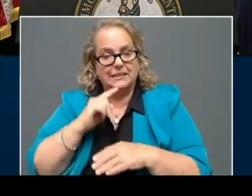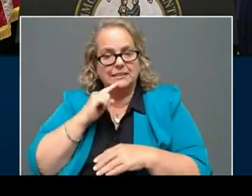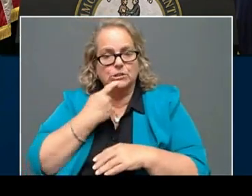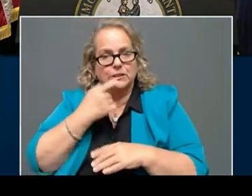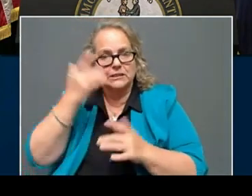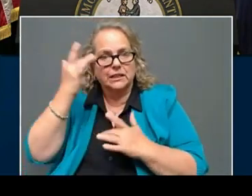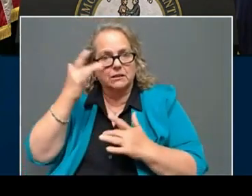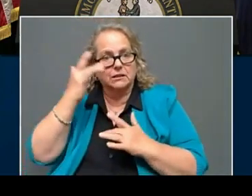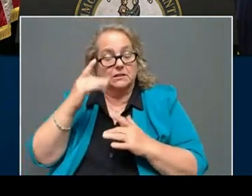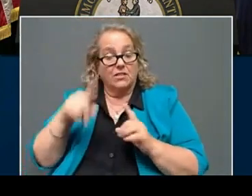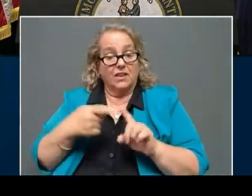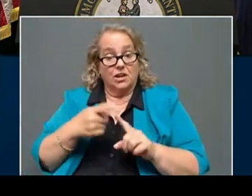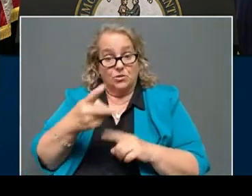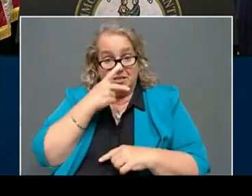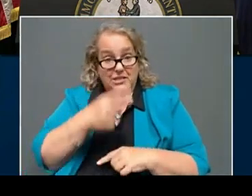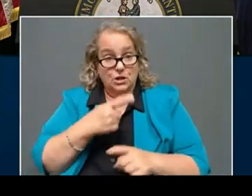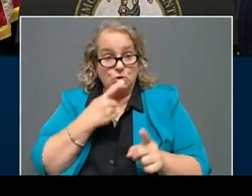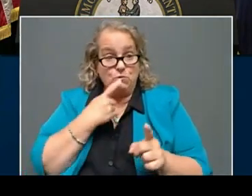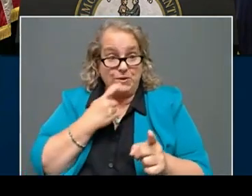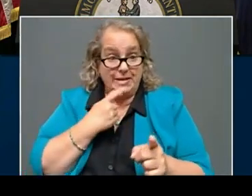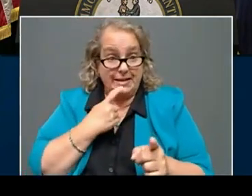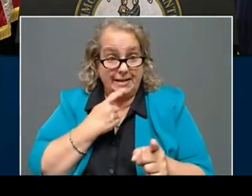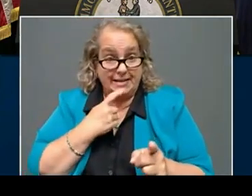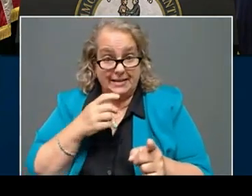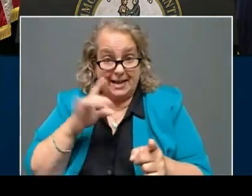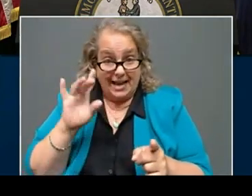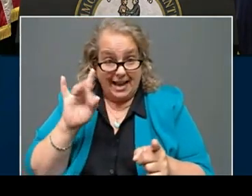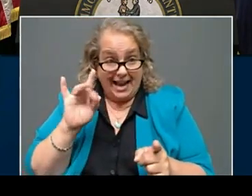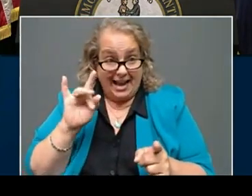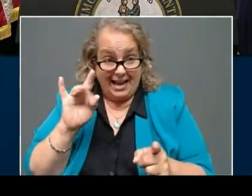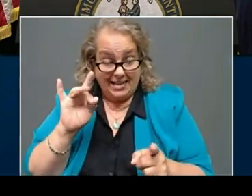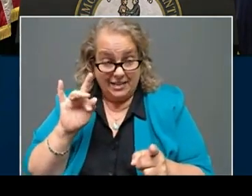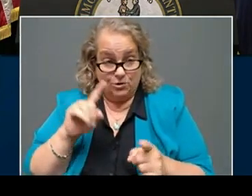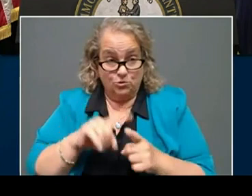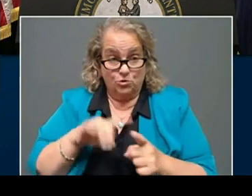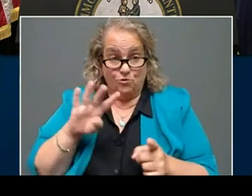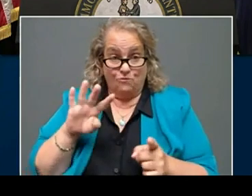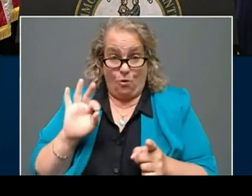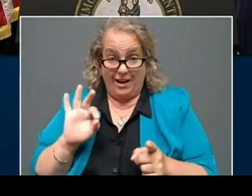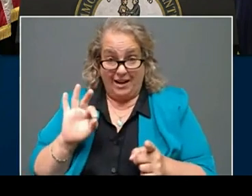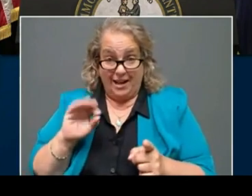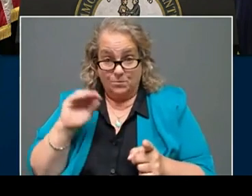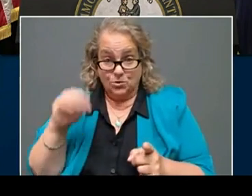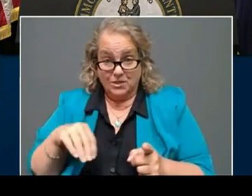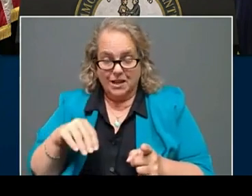red and the the 18 To the 49, we see our highest incident rates and we have